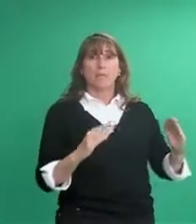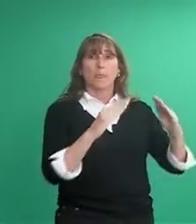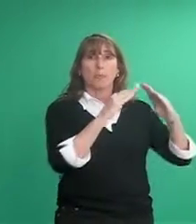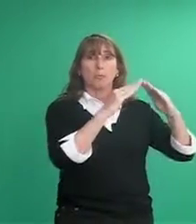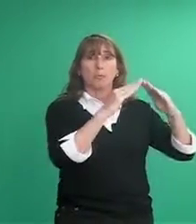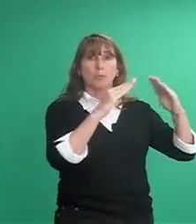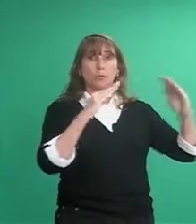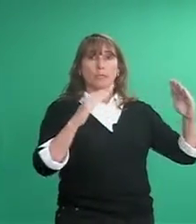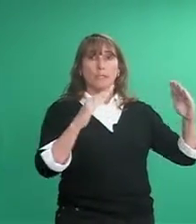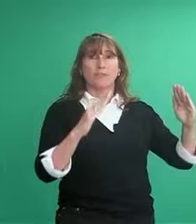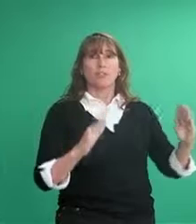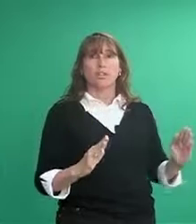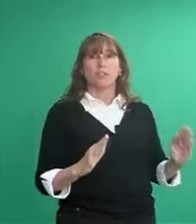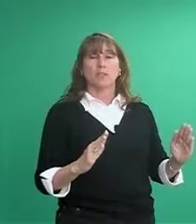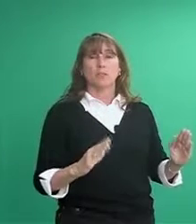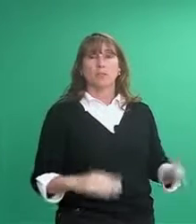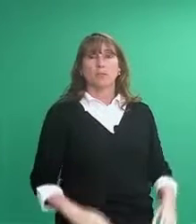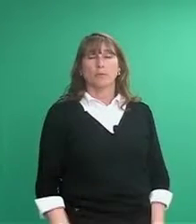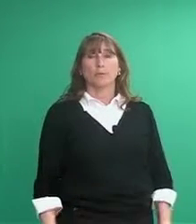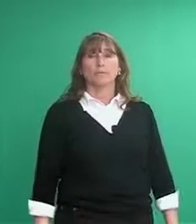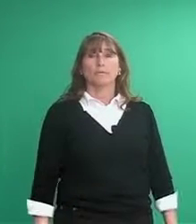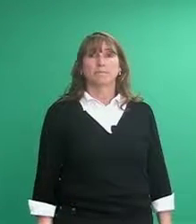roof. As if you're touching the roof.